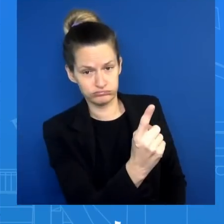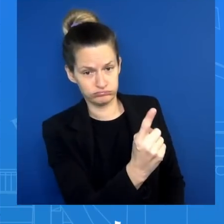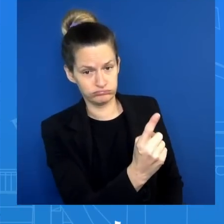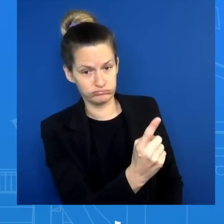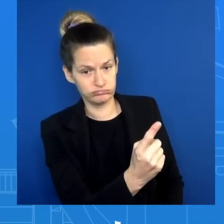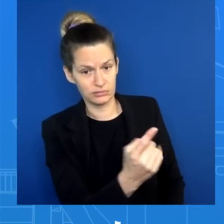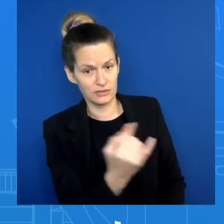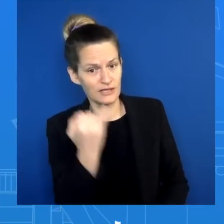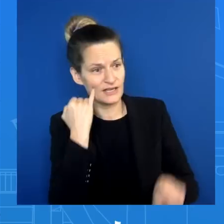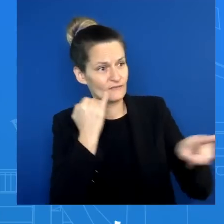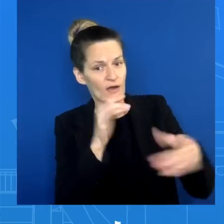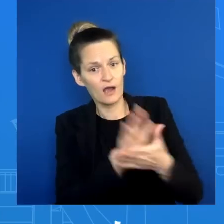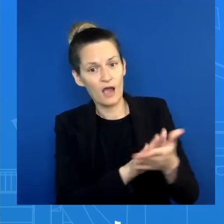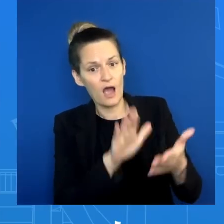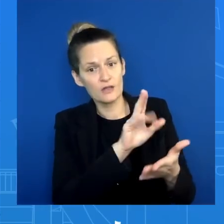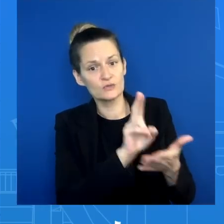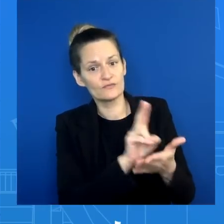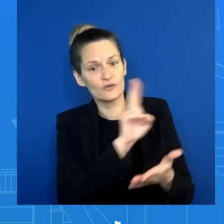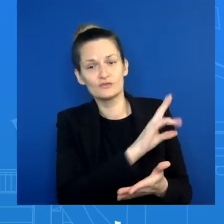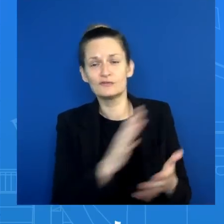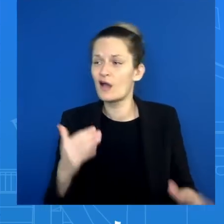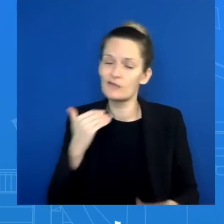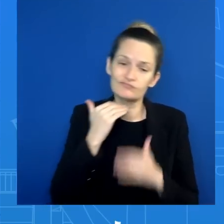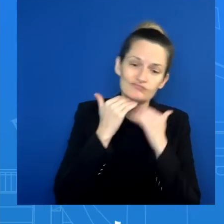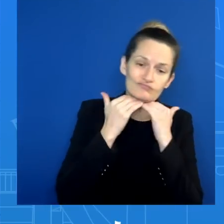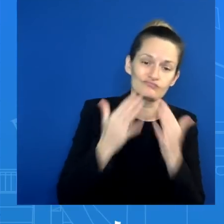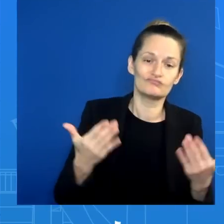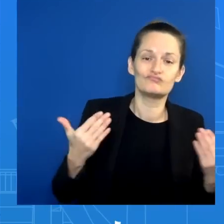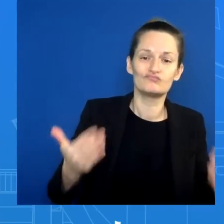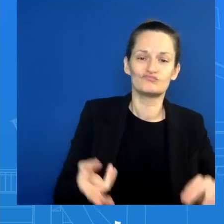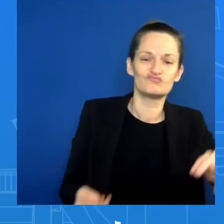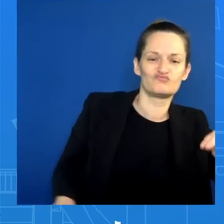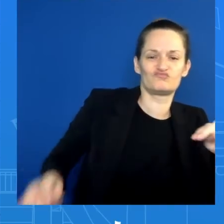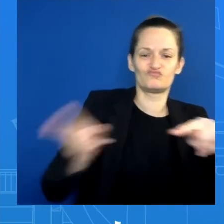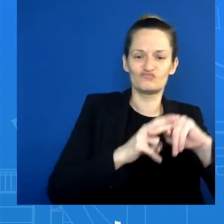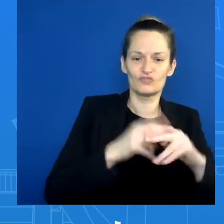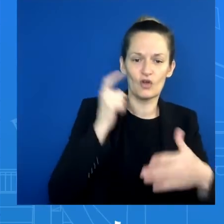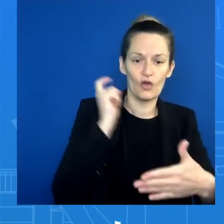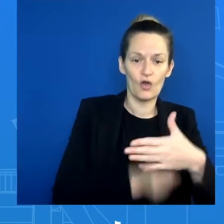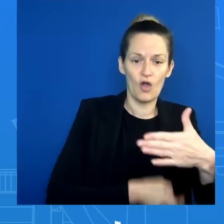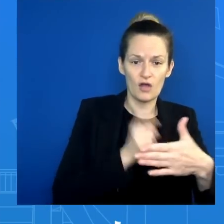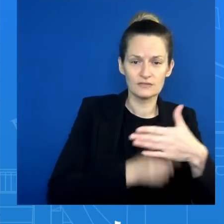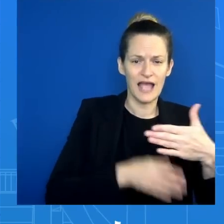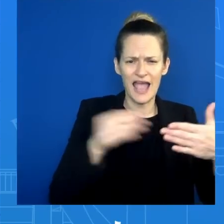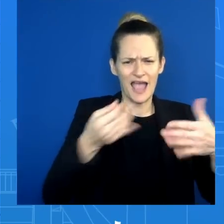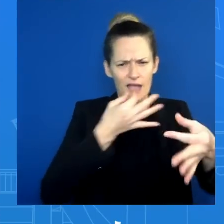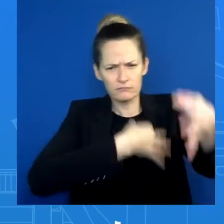So a couple of things that the measures that we have taken, because I think this is important as you're asking me